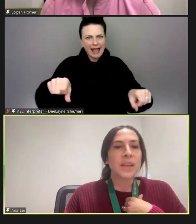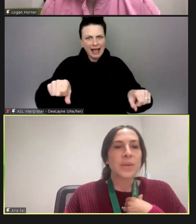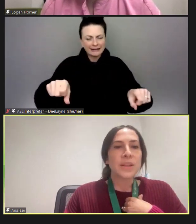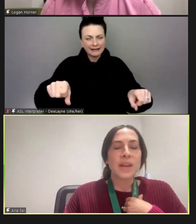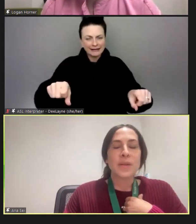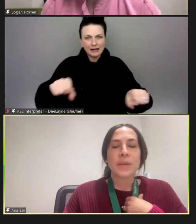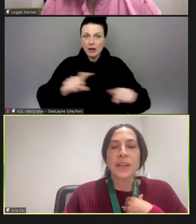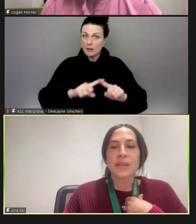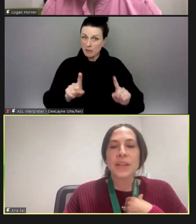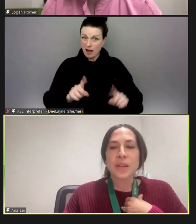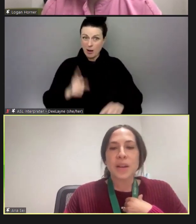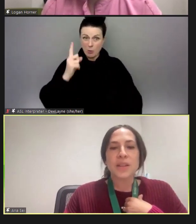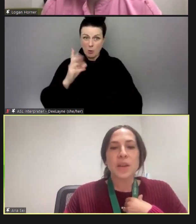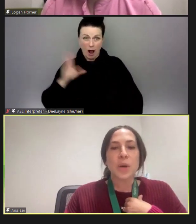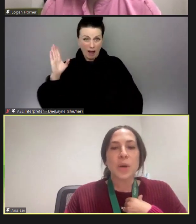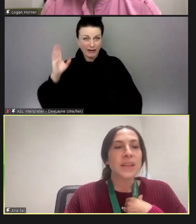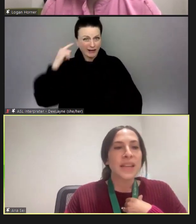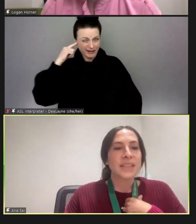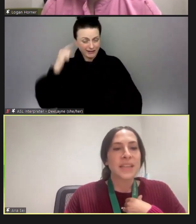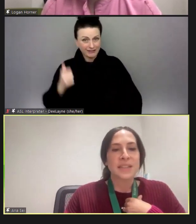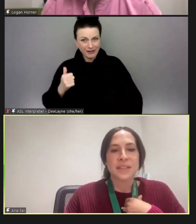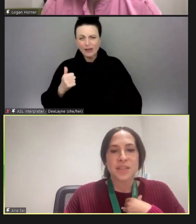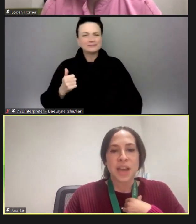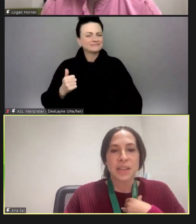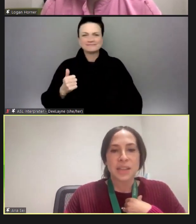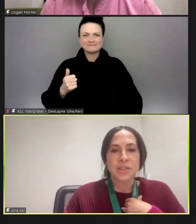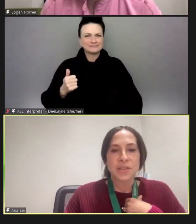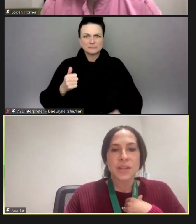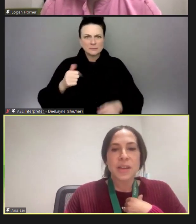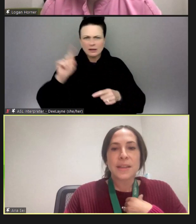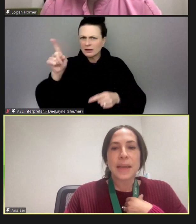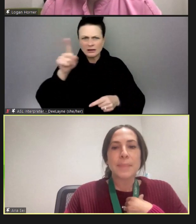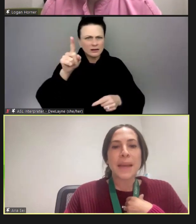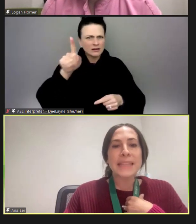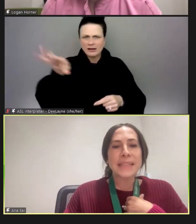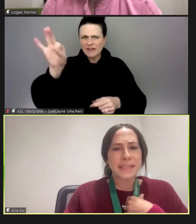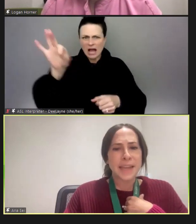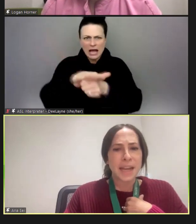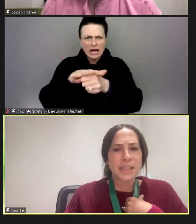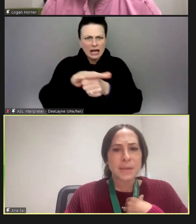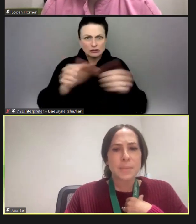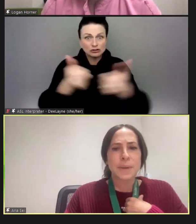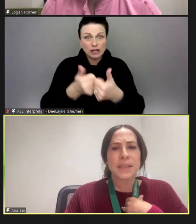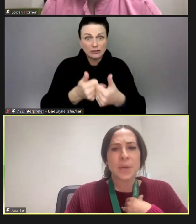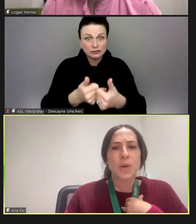unilateral hearing laws localizing is a